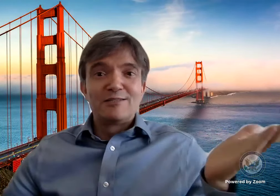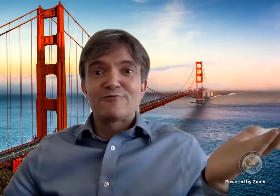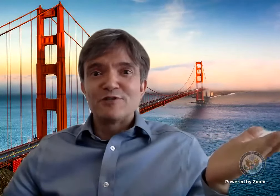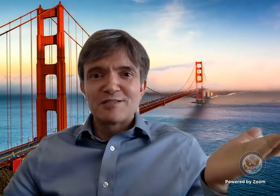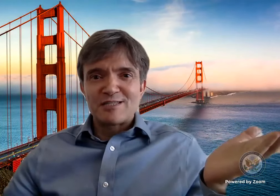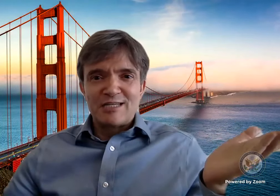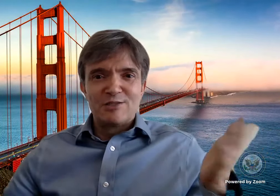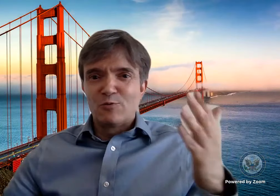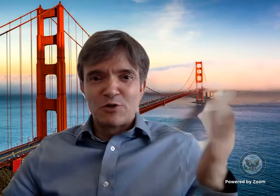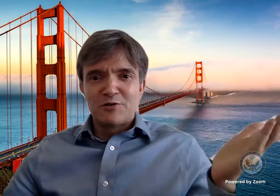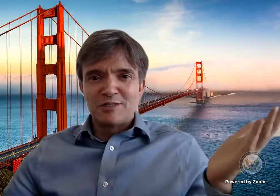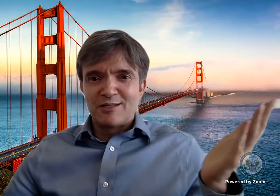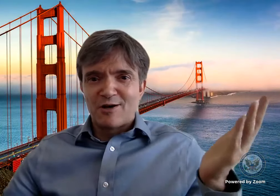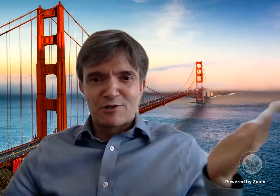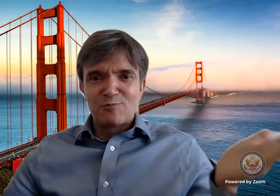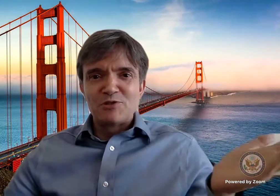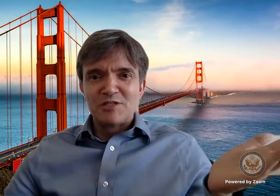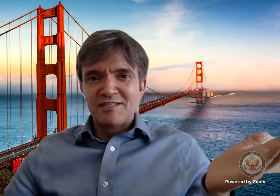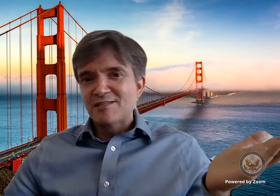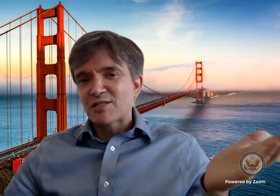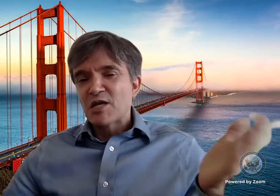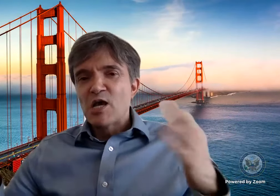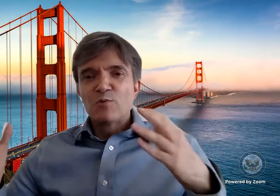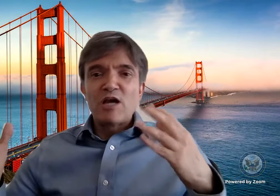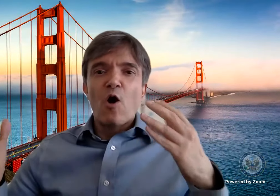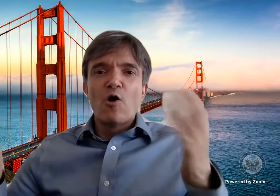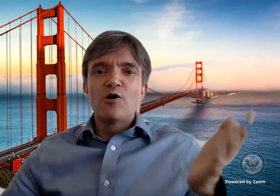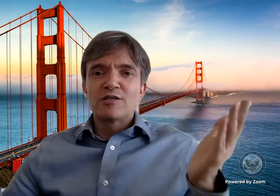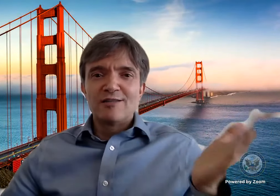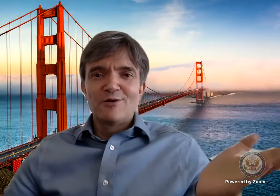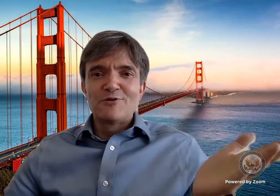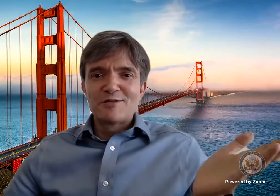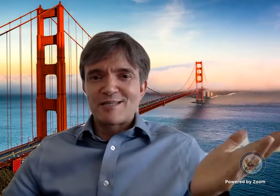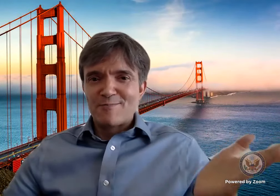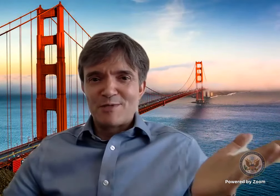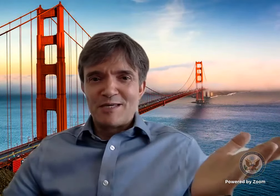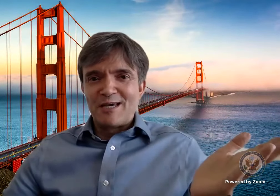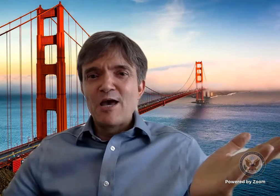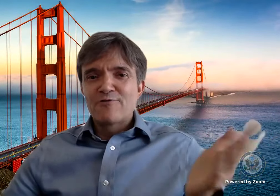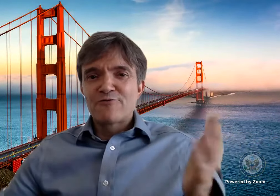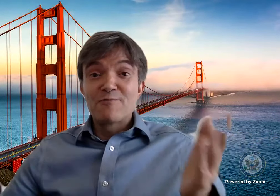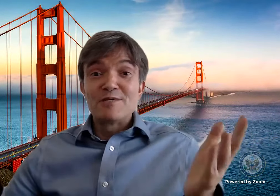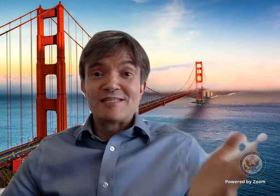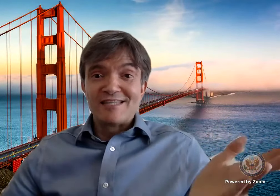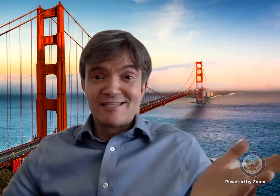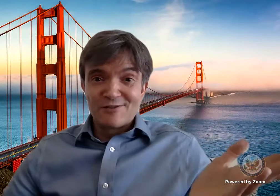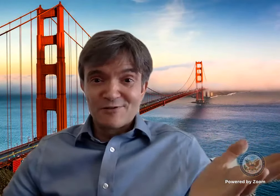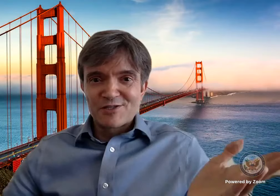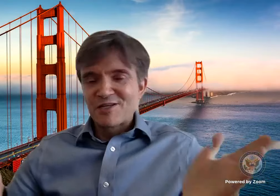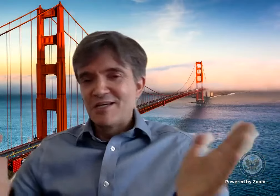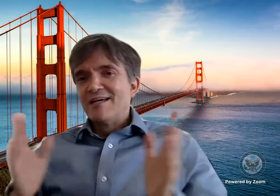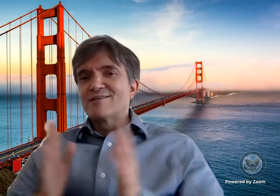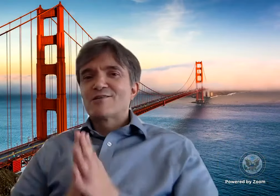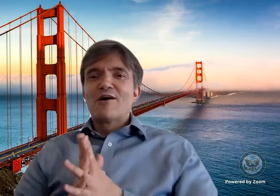difference in the world, in our communities, we all can learn something from these leaders. So,